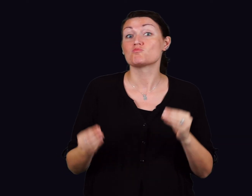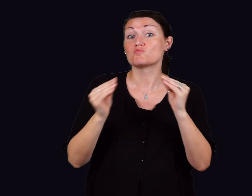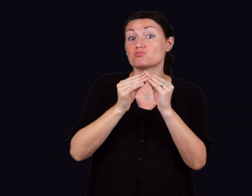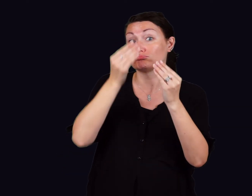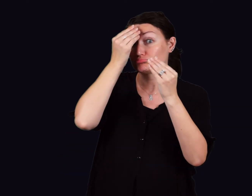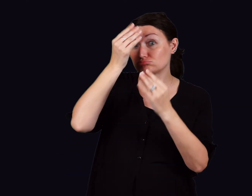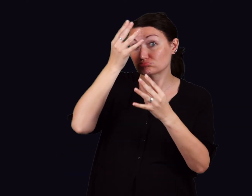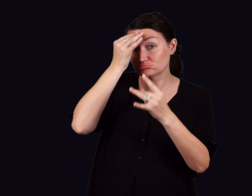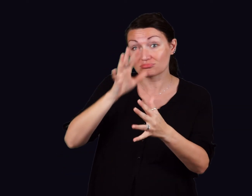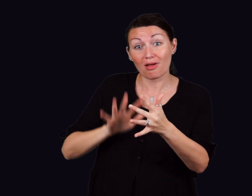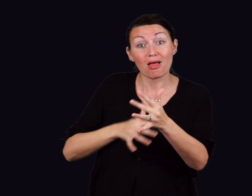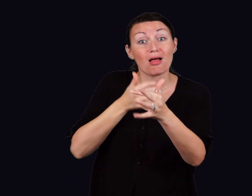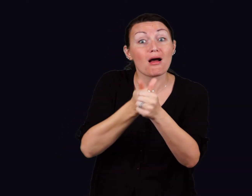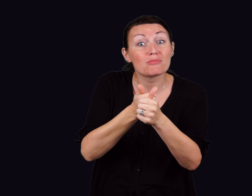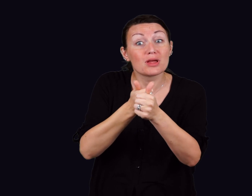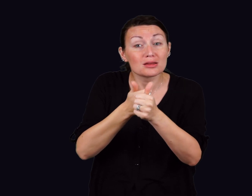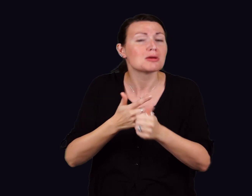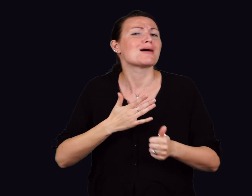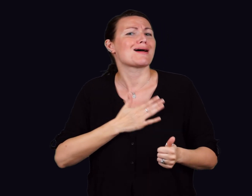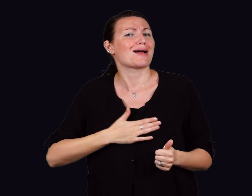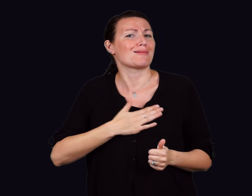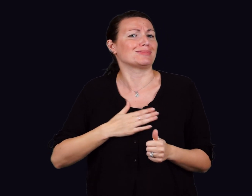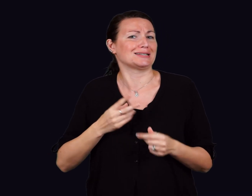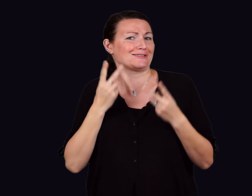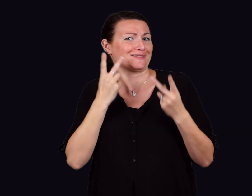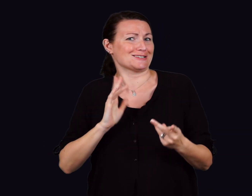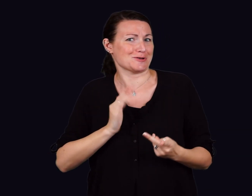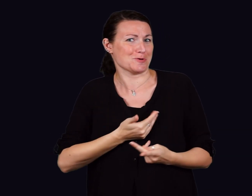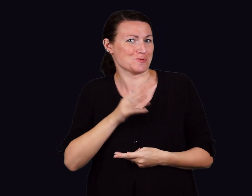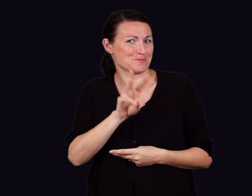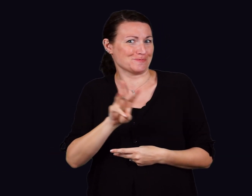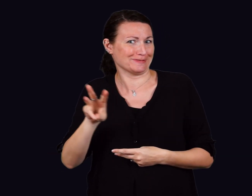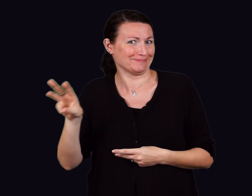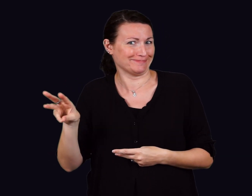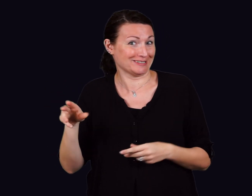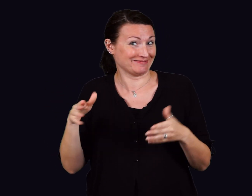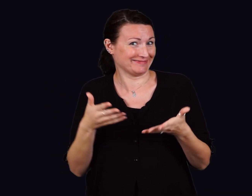For more information and to sign up for alerts, visit our website.